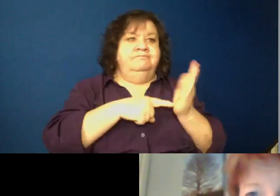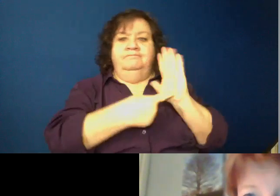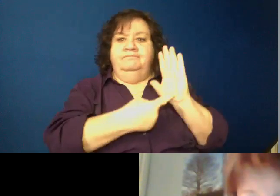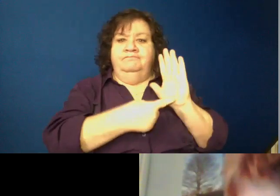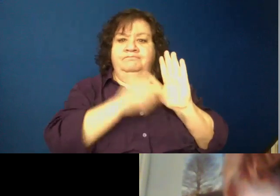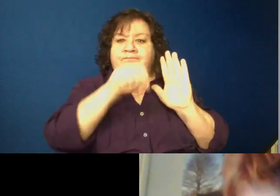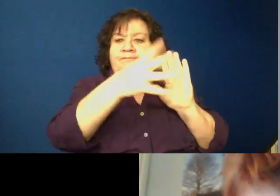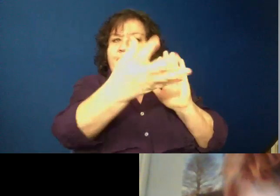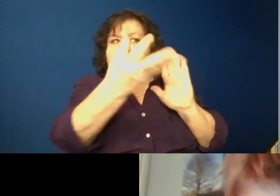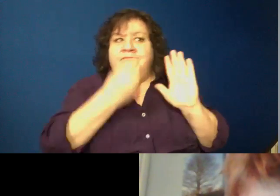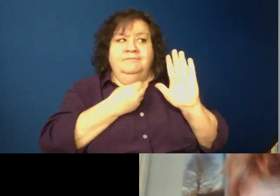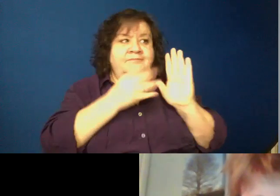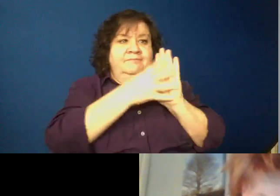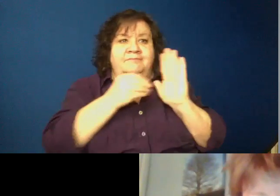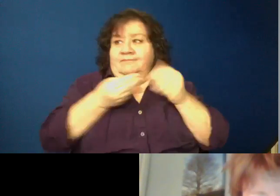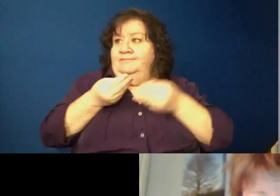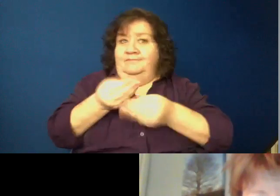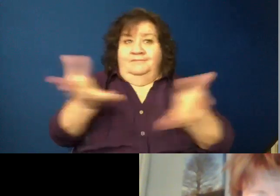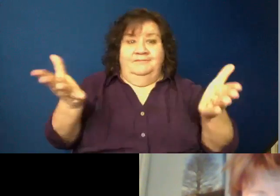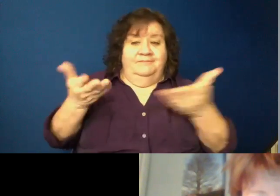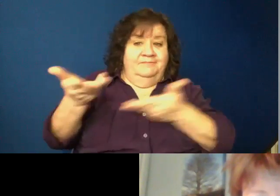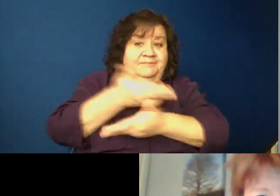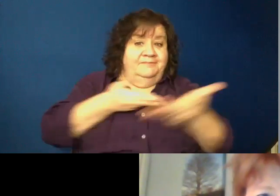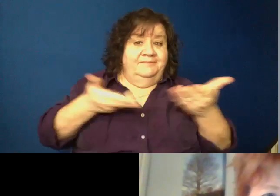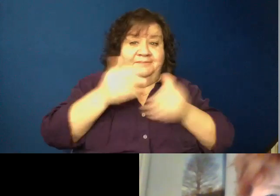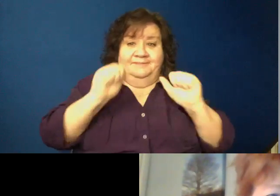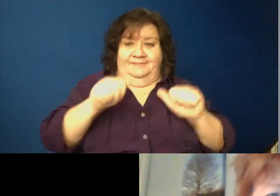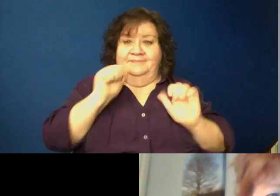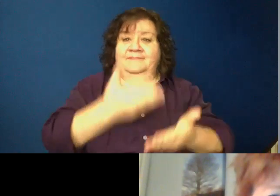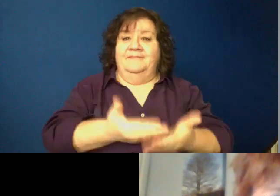yeah feel free to post your questions if you have any questions comments or